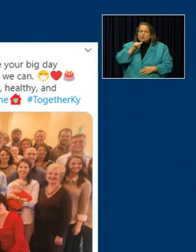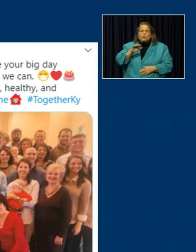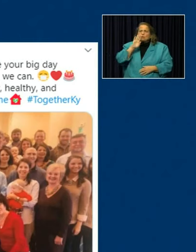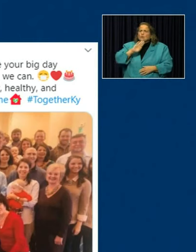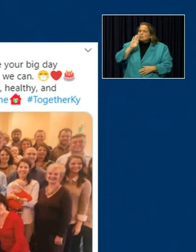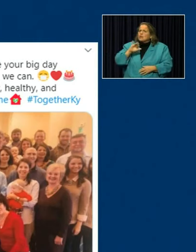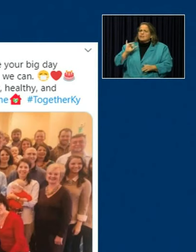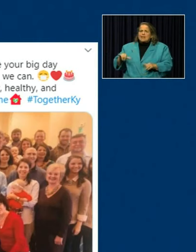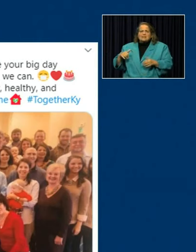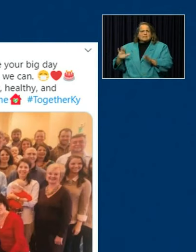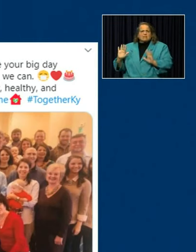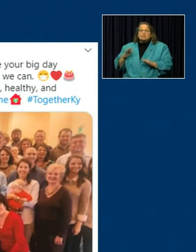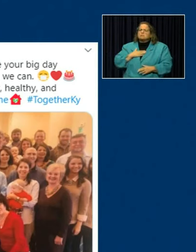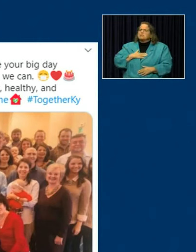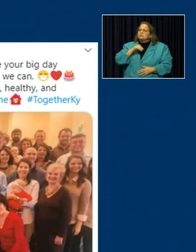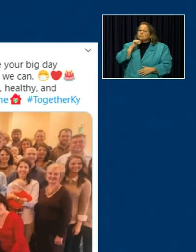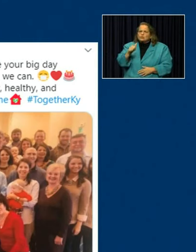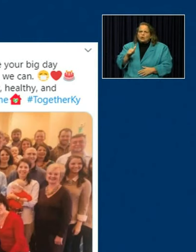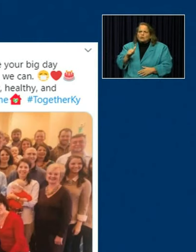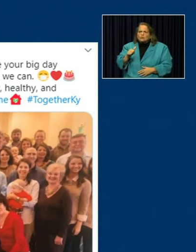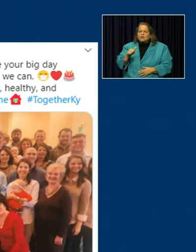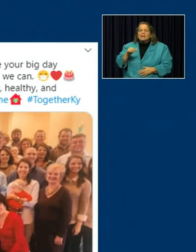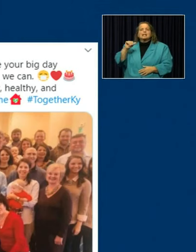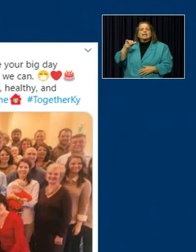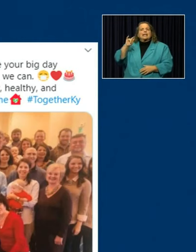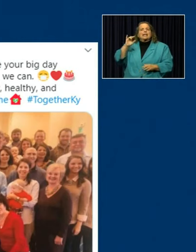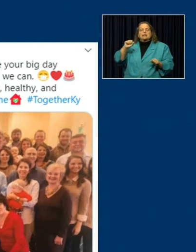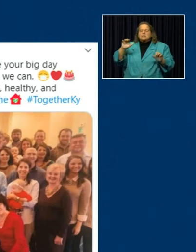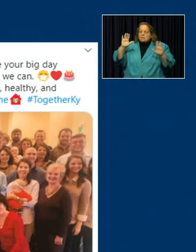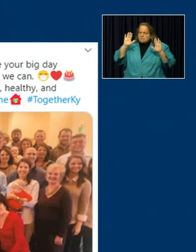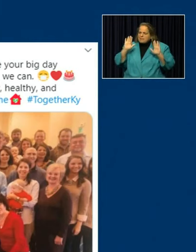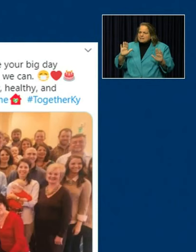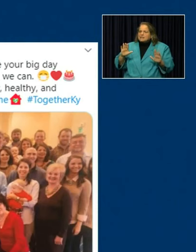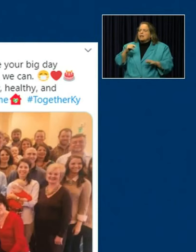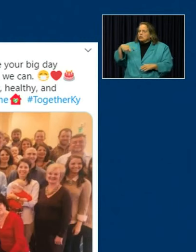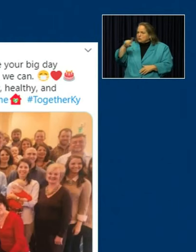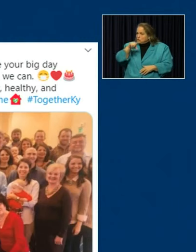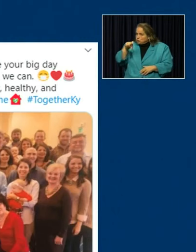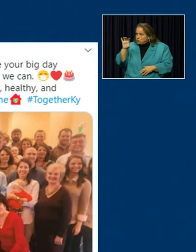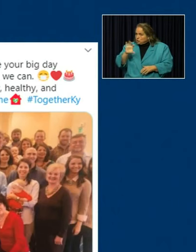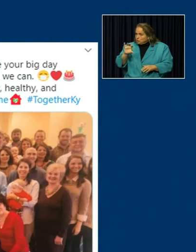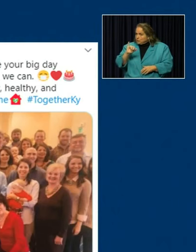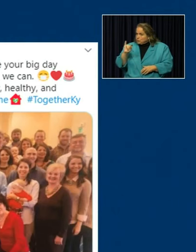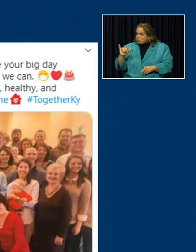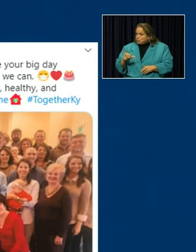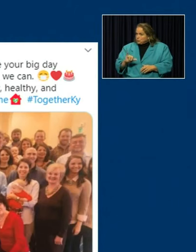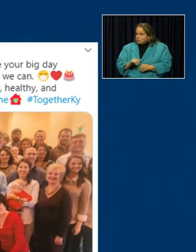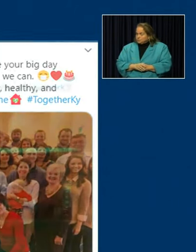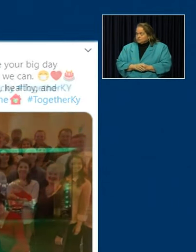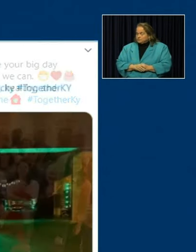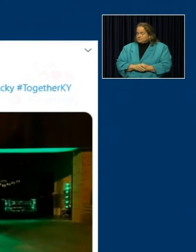TURNING TRAGEDY INTO TRIUMPH, IS SHOWING THE VERY BEST OF US. ALL RIGHT.